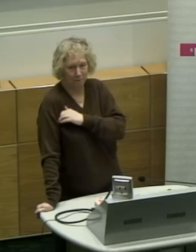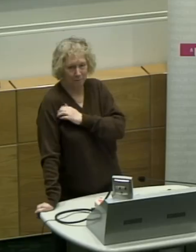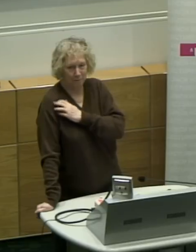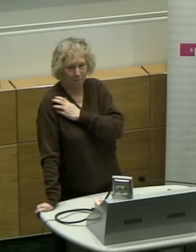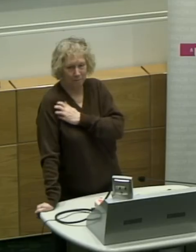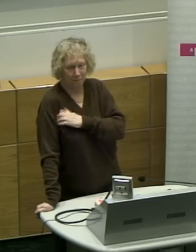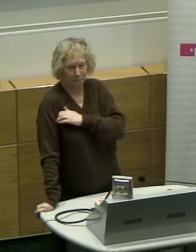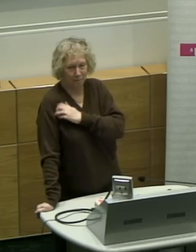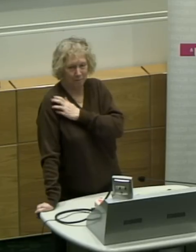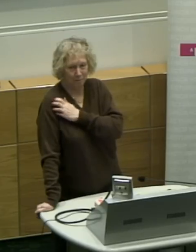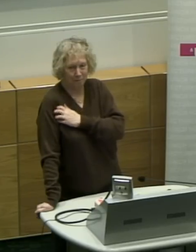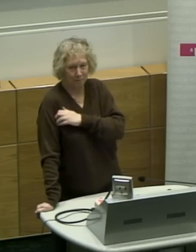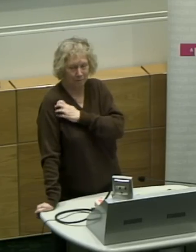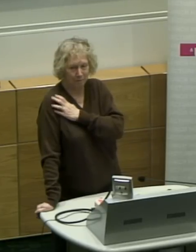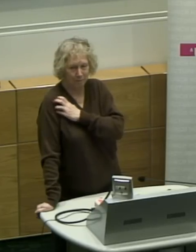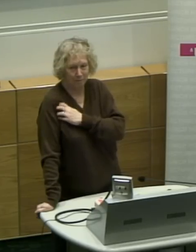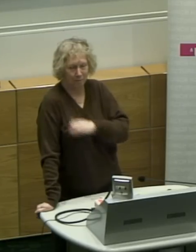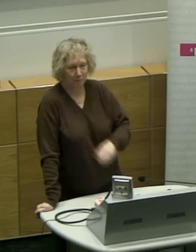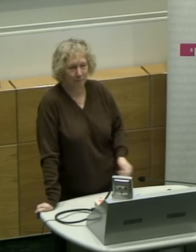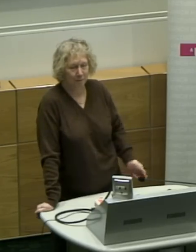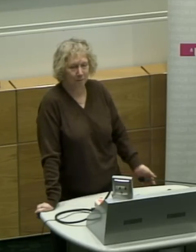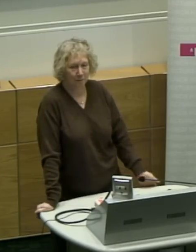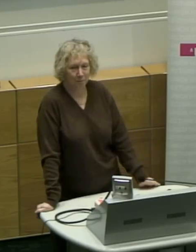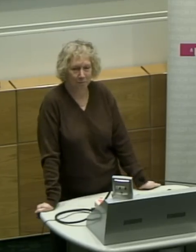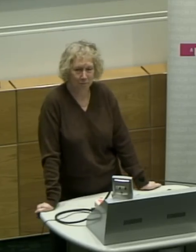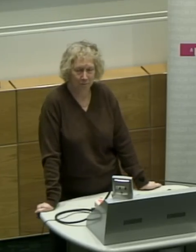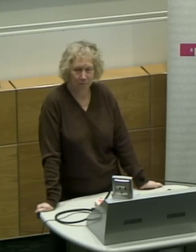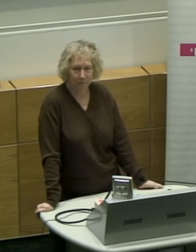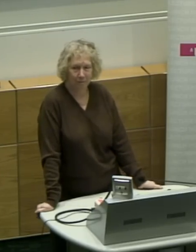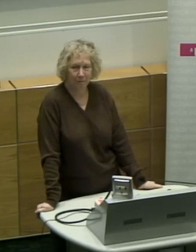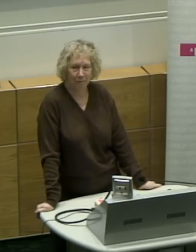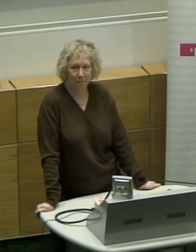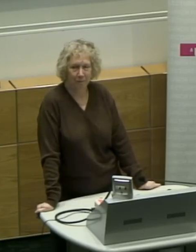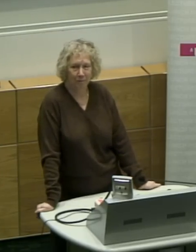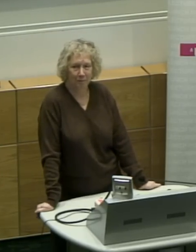However, they have the same core processing area in the brain,